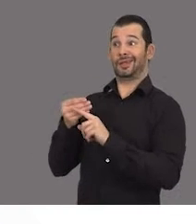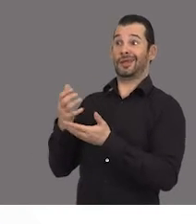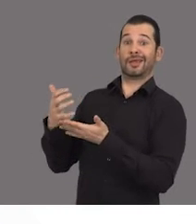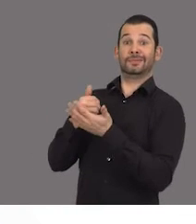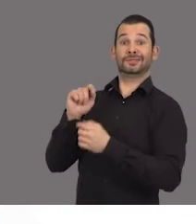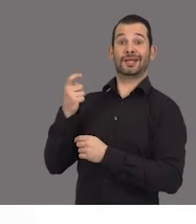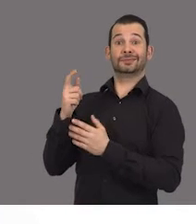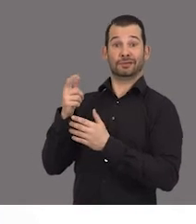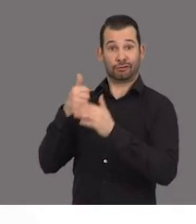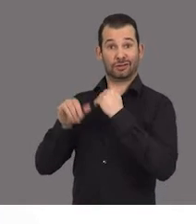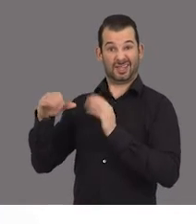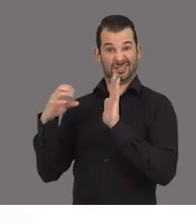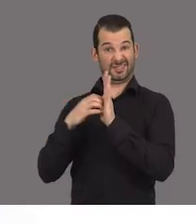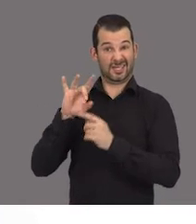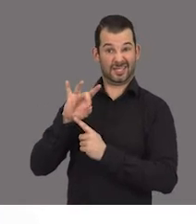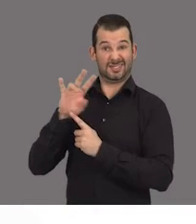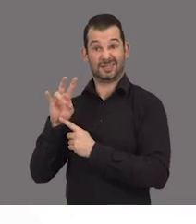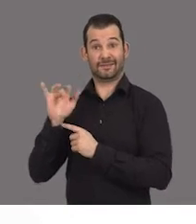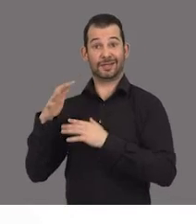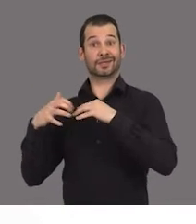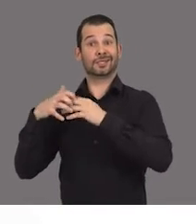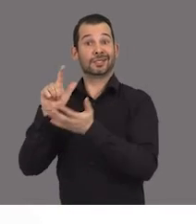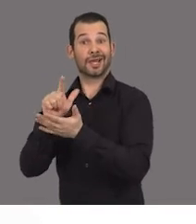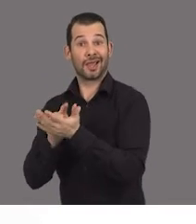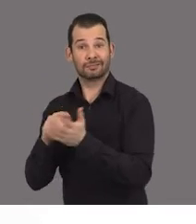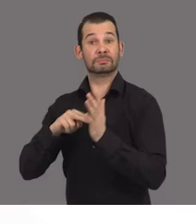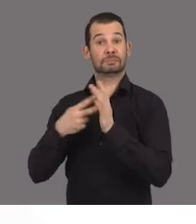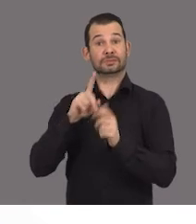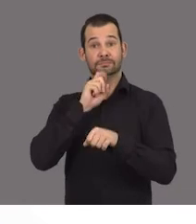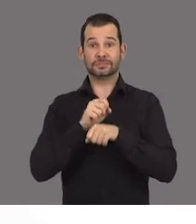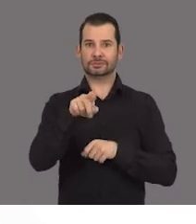the Indian Act, meaning you are a Status Indian and you worked on a